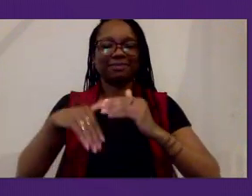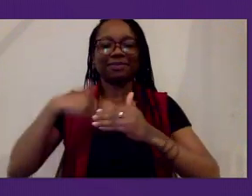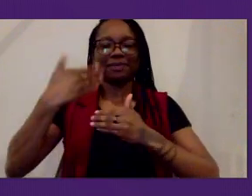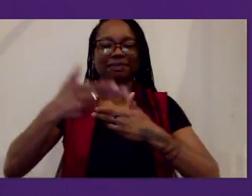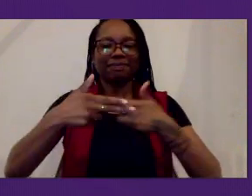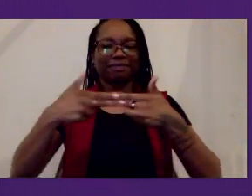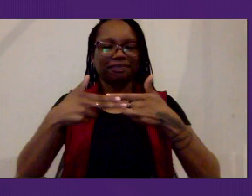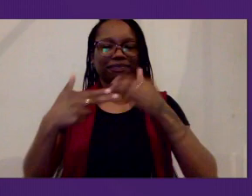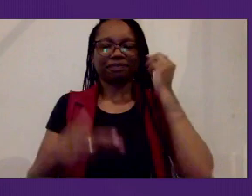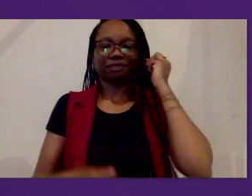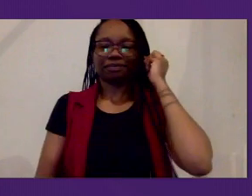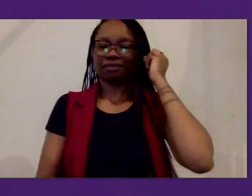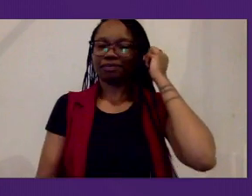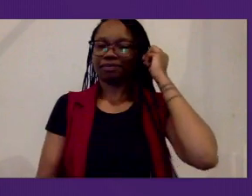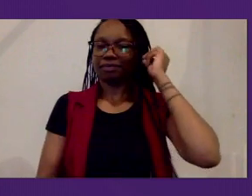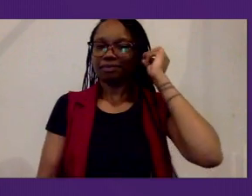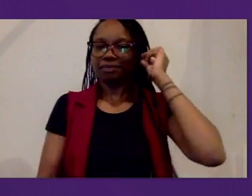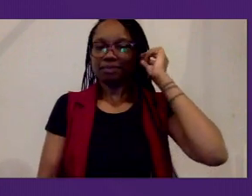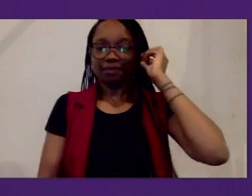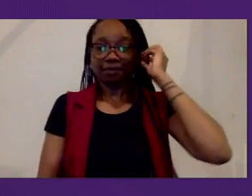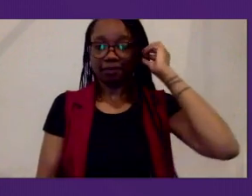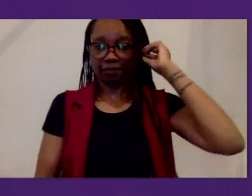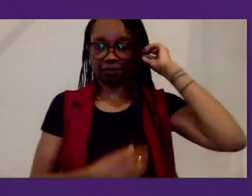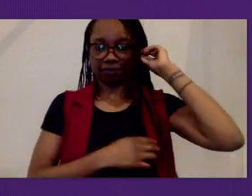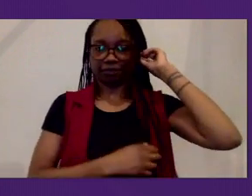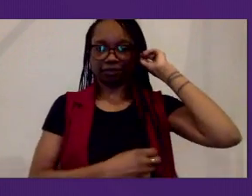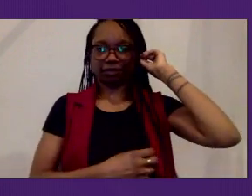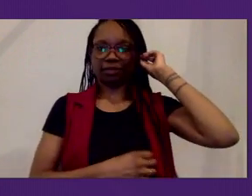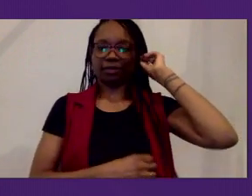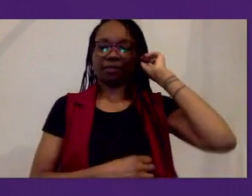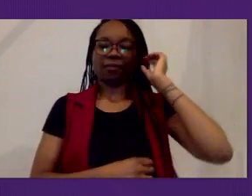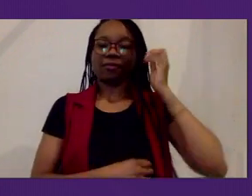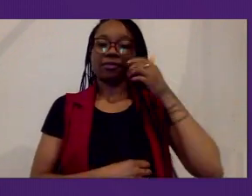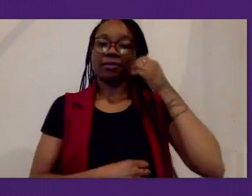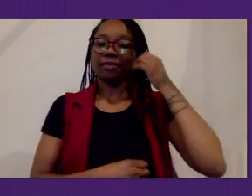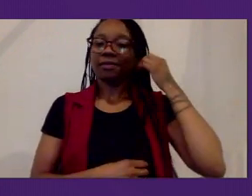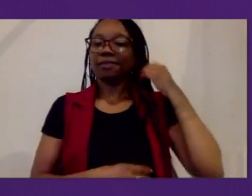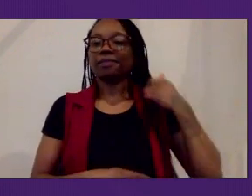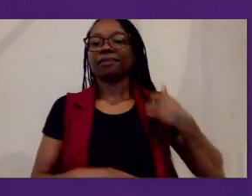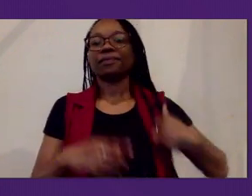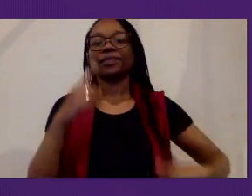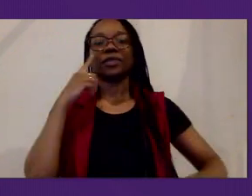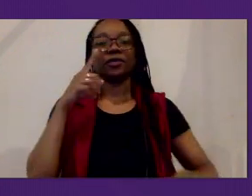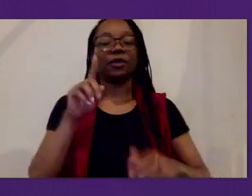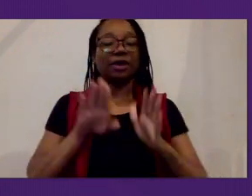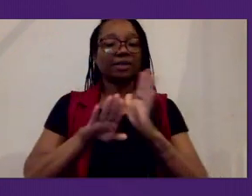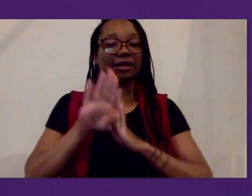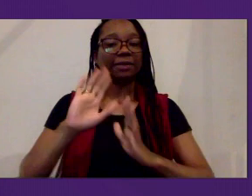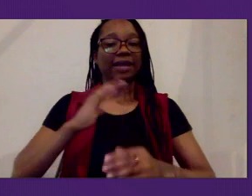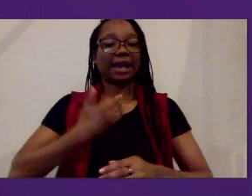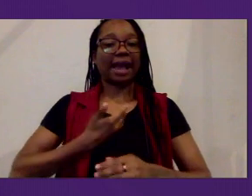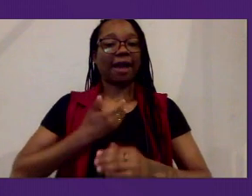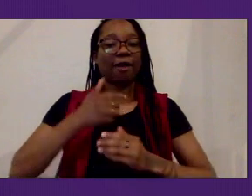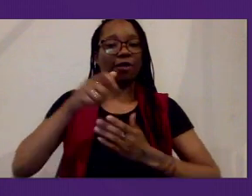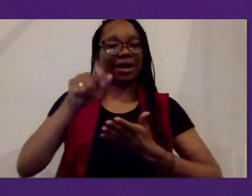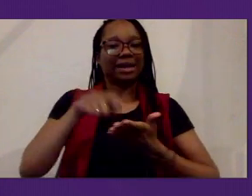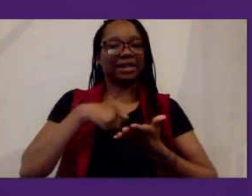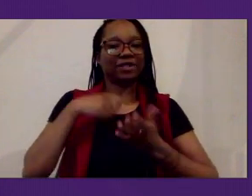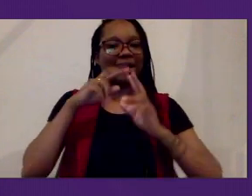So, en route to crafting our literary analysis essays, we started our exploration by close